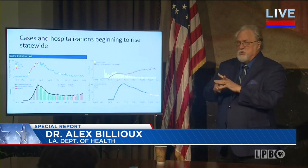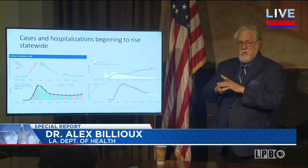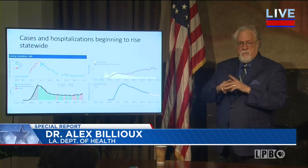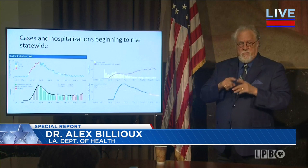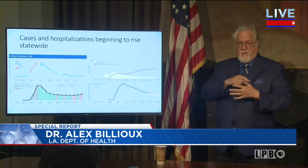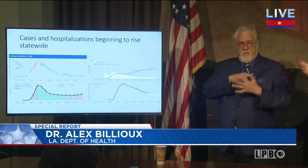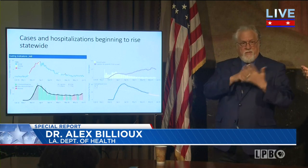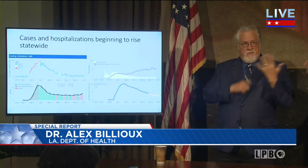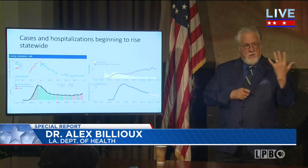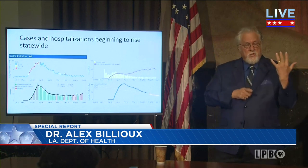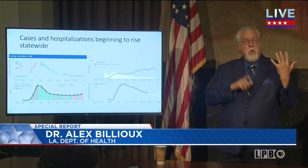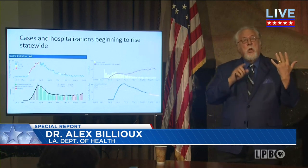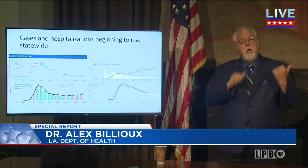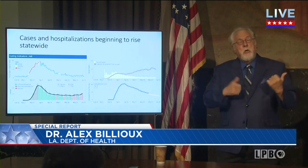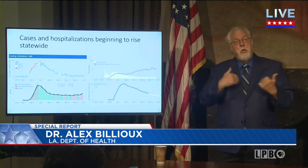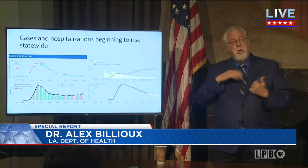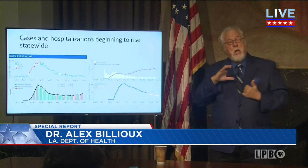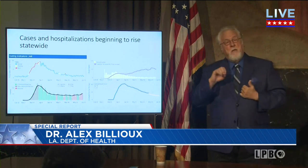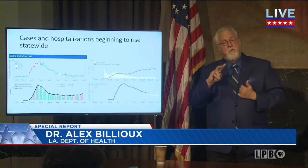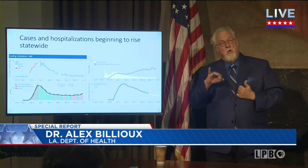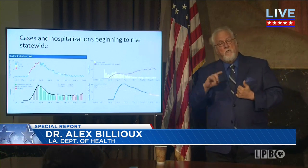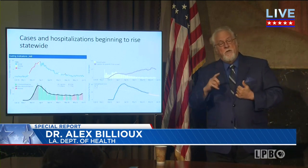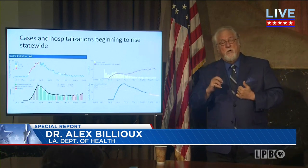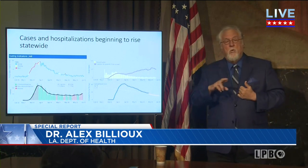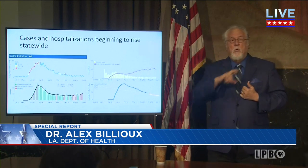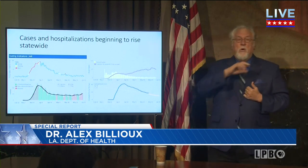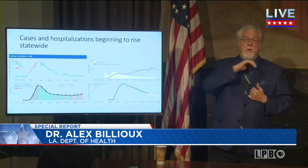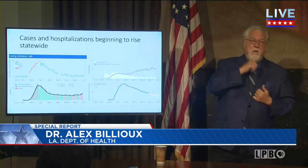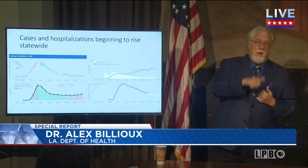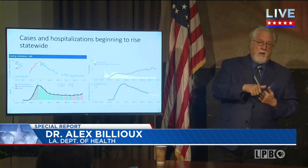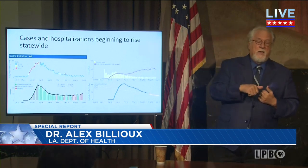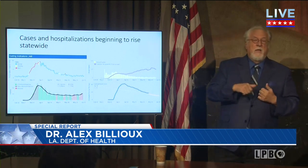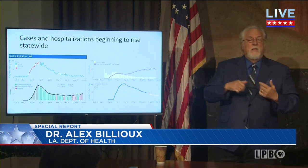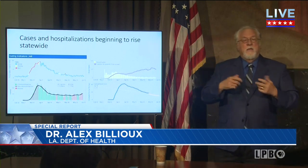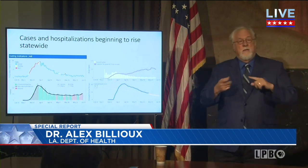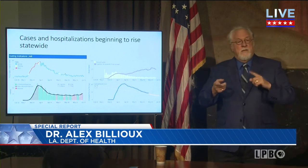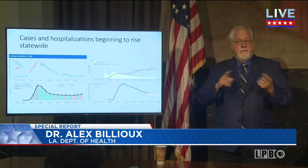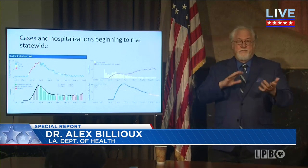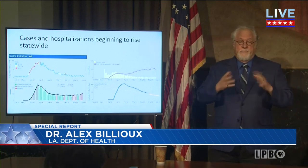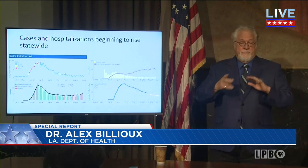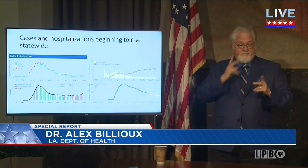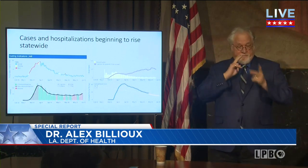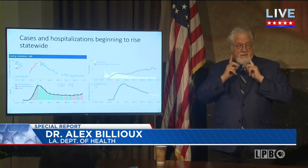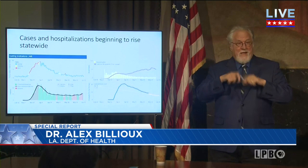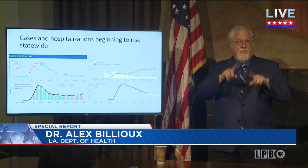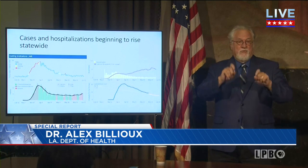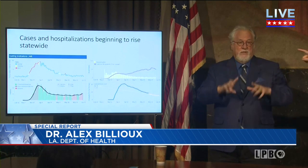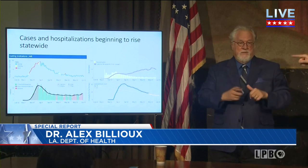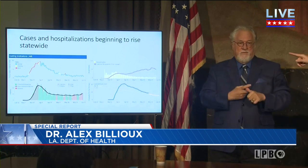TASTE, UPSET STOMACH, DIARRHEA OR THOSE SYMPTOMS. SHAKING CHILLS. PEOPLE WHO SHOW UP WITH THOSE